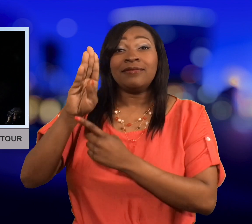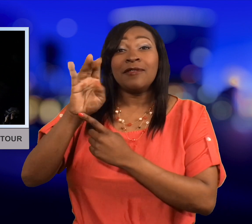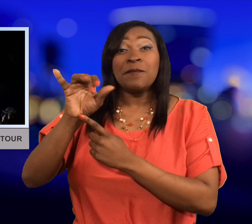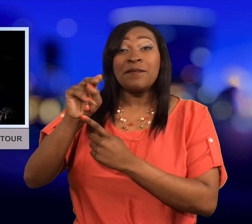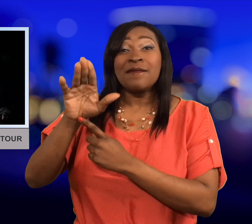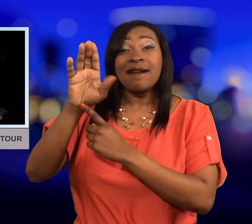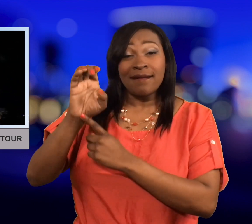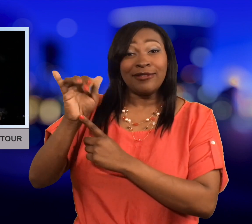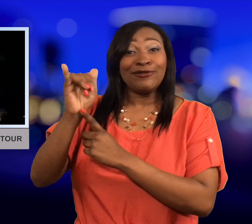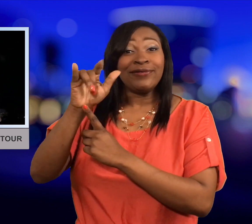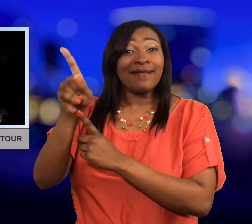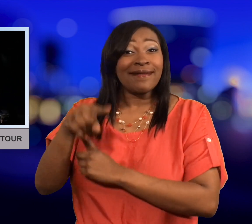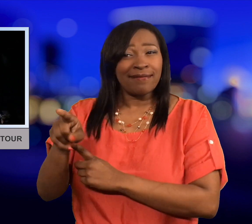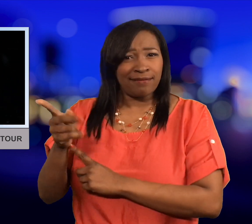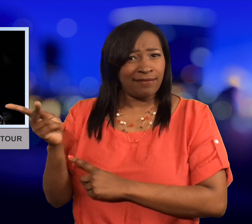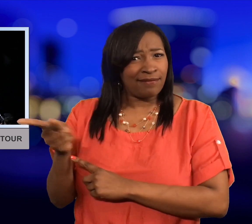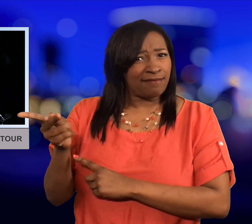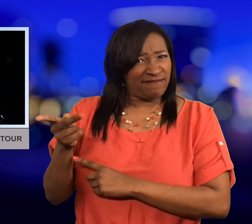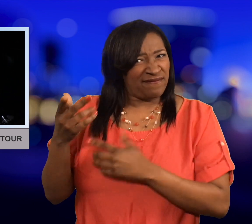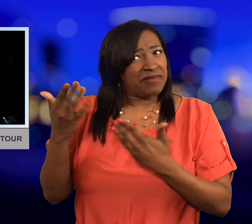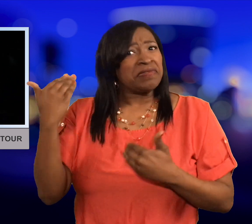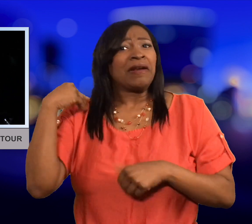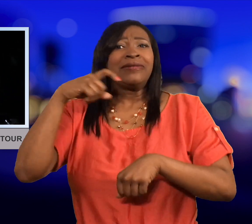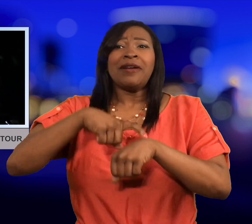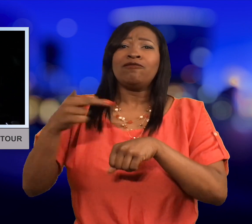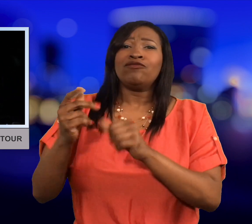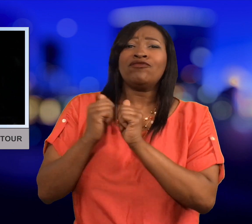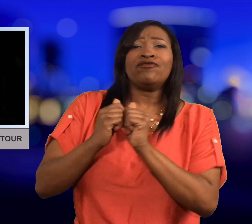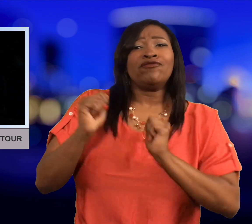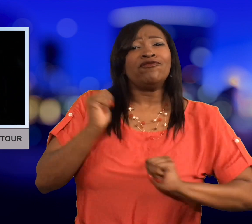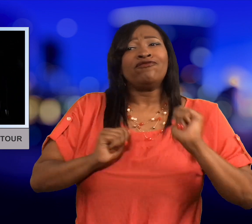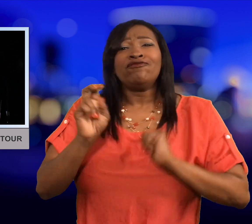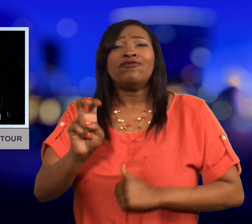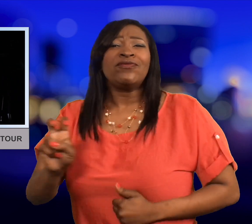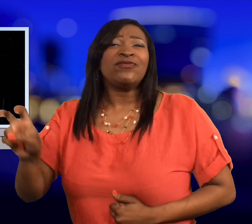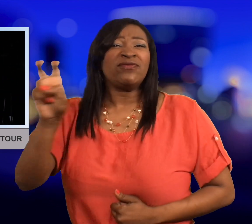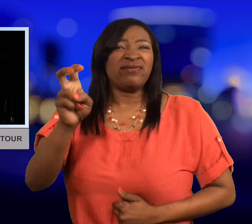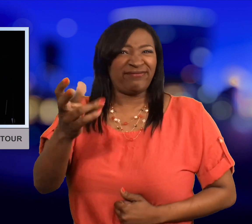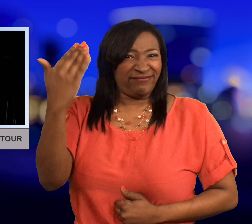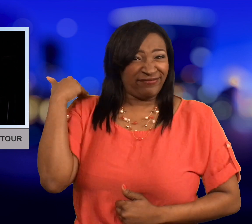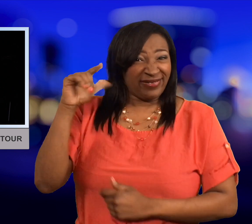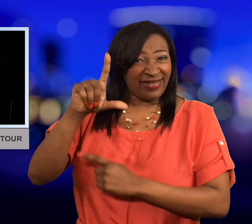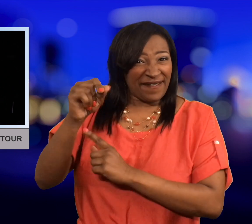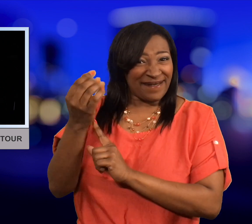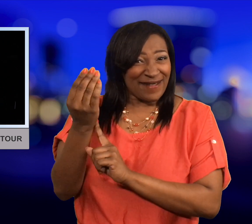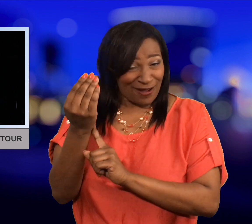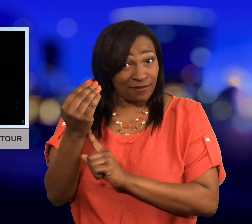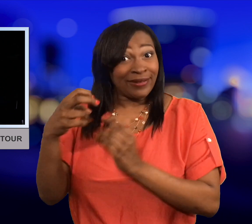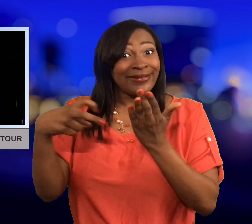Beyonce and Jay-Z last toured together in 2014.